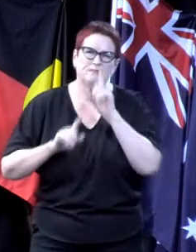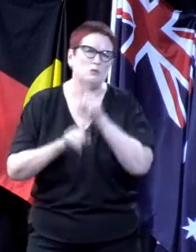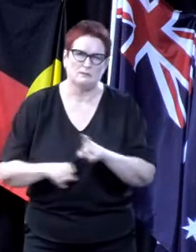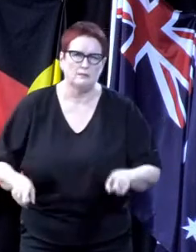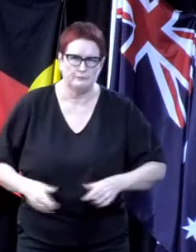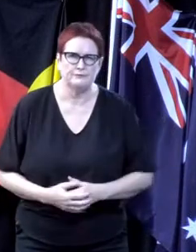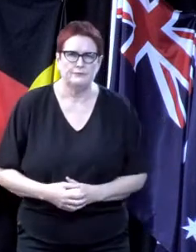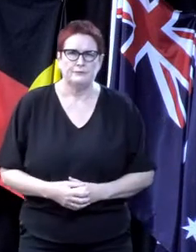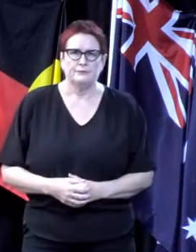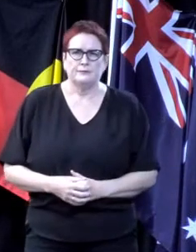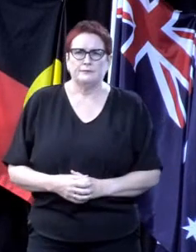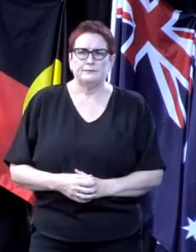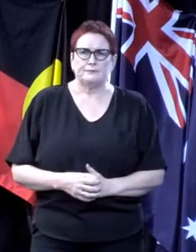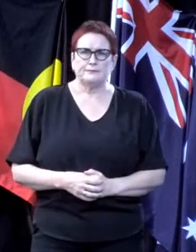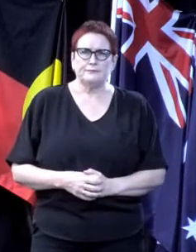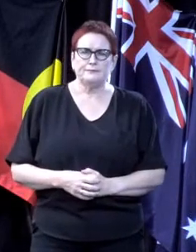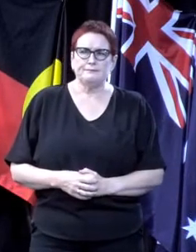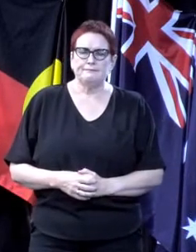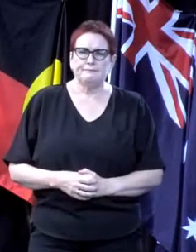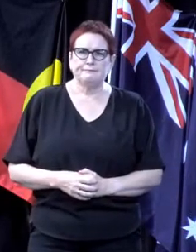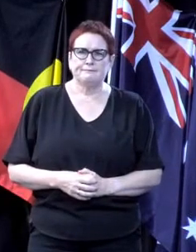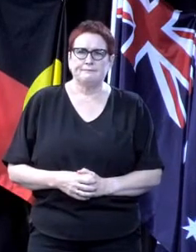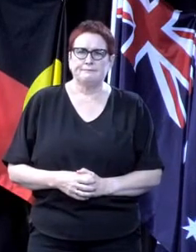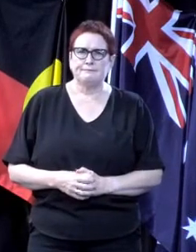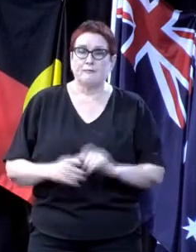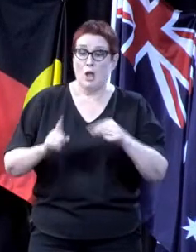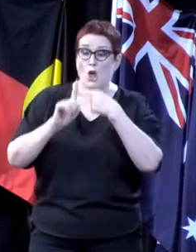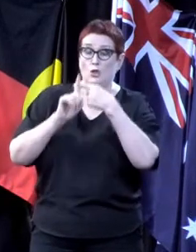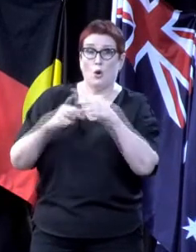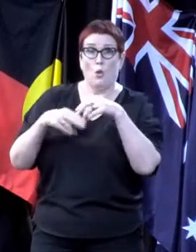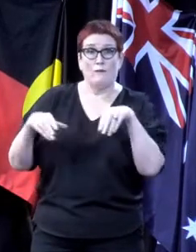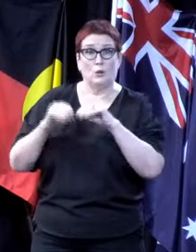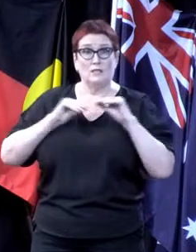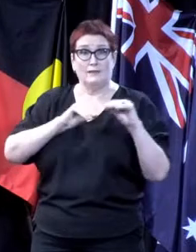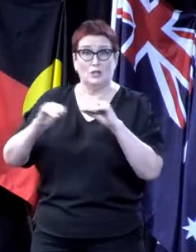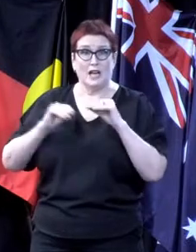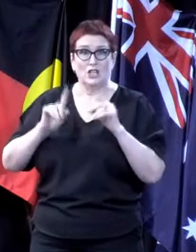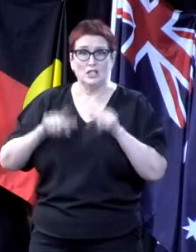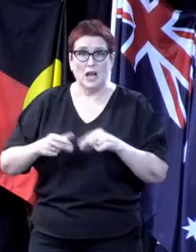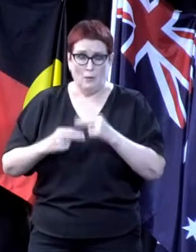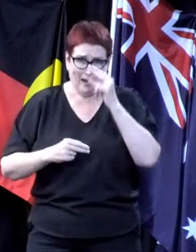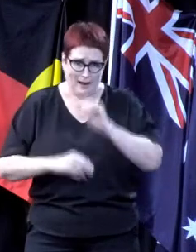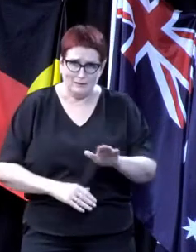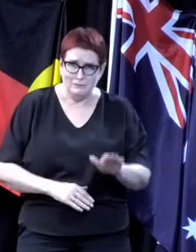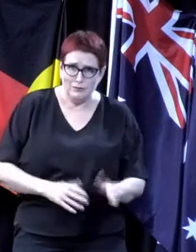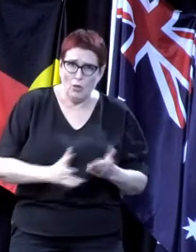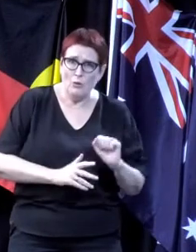This goal is apparent from the early years of a child's development through Queensland's Early Childhood Development Program,